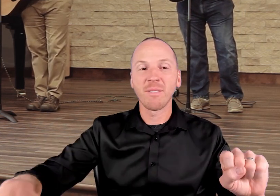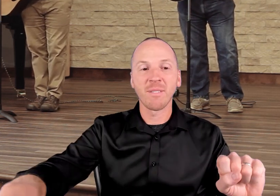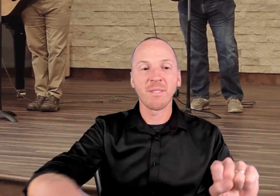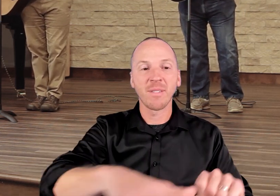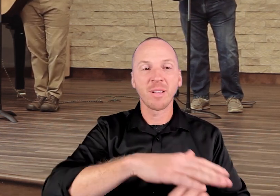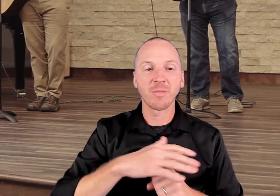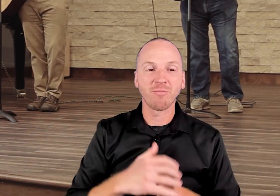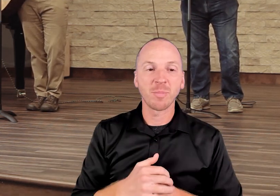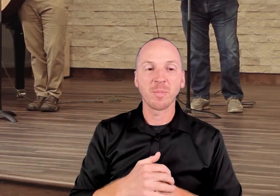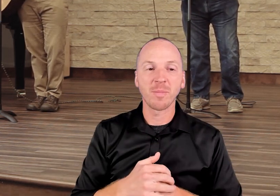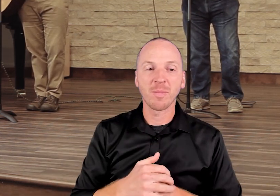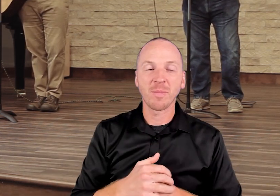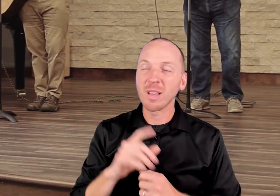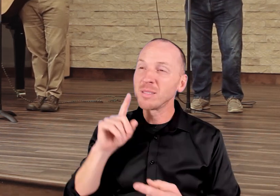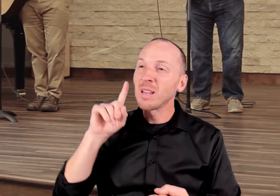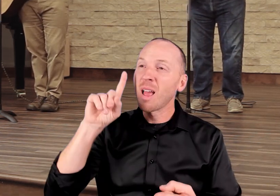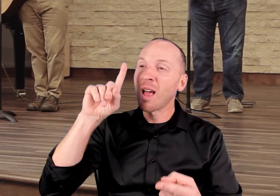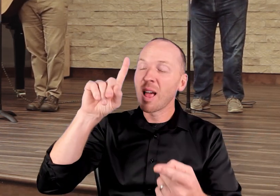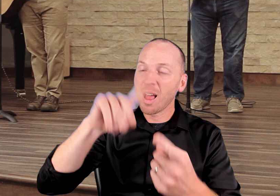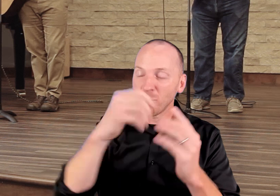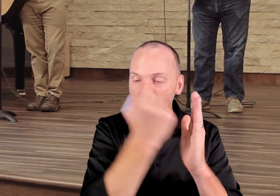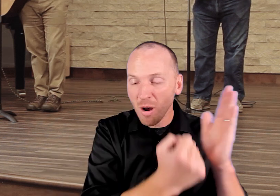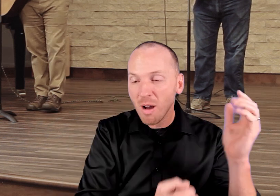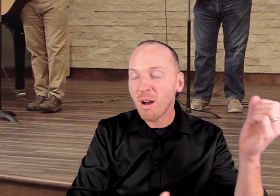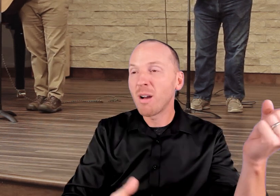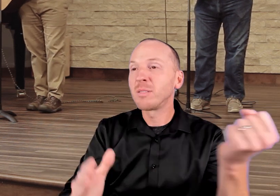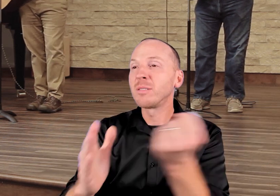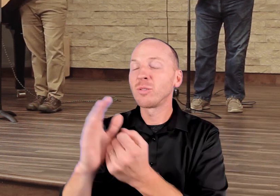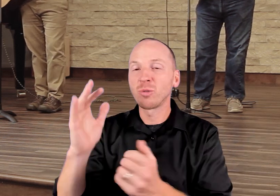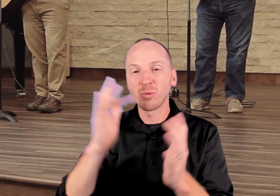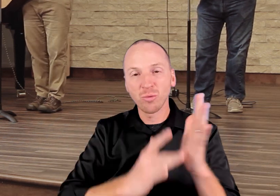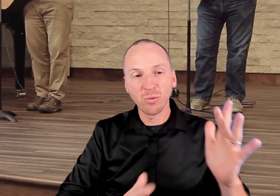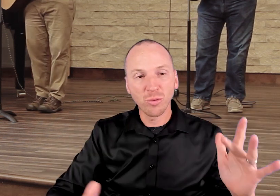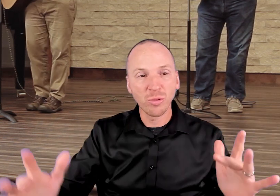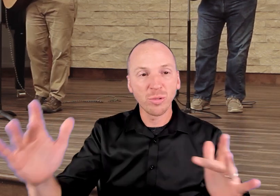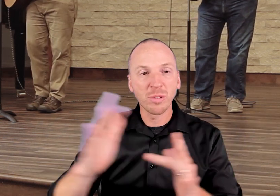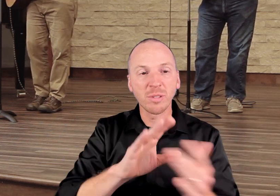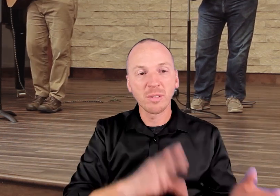Till on that cross, as Jesus died,